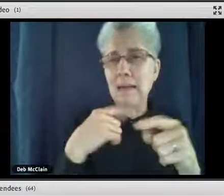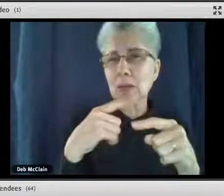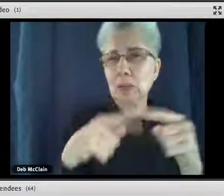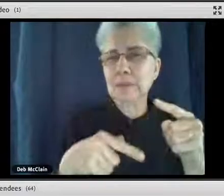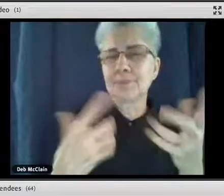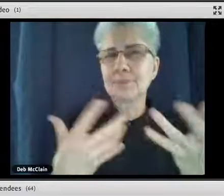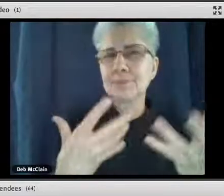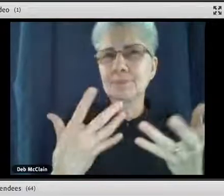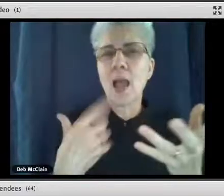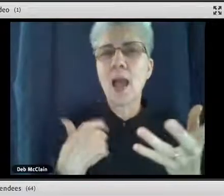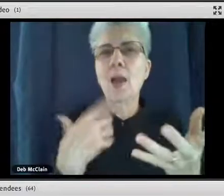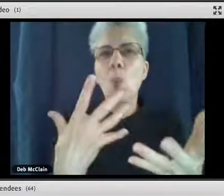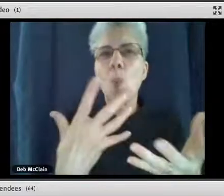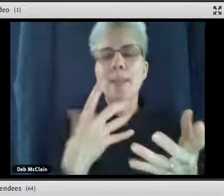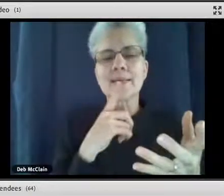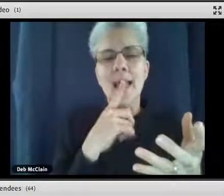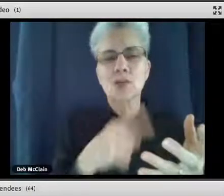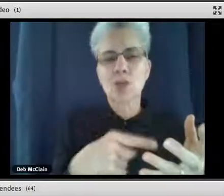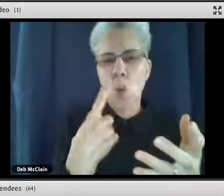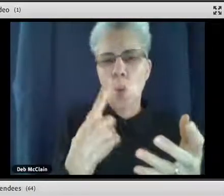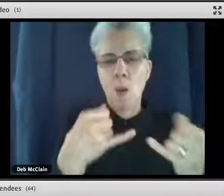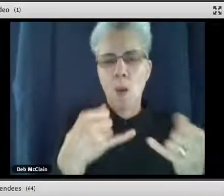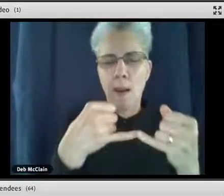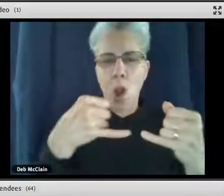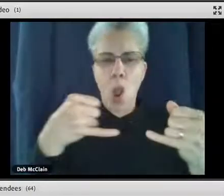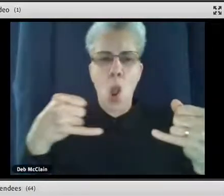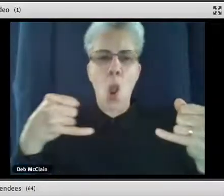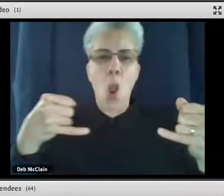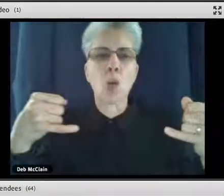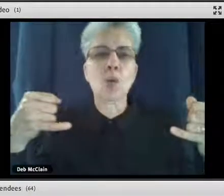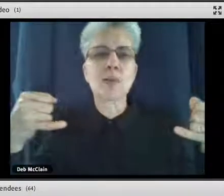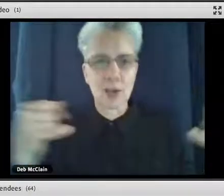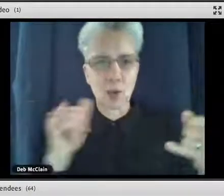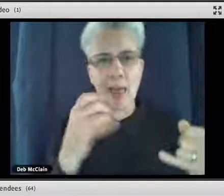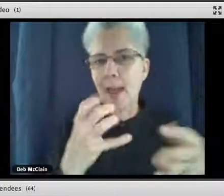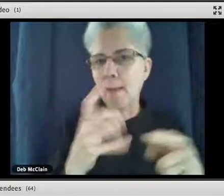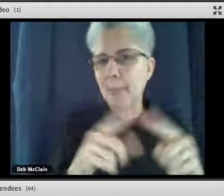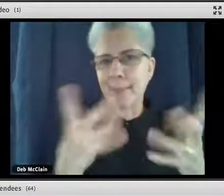I couldn't, you know, I wanted this actually just one long, horizontal line.